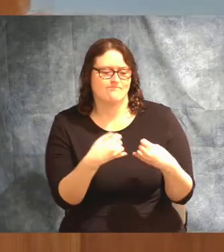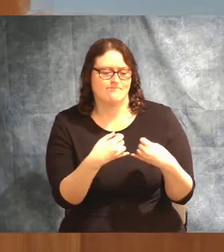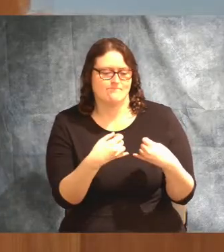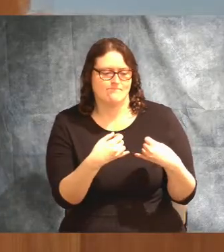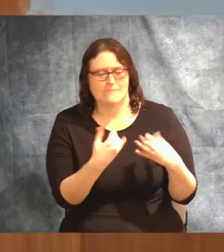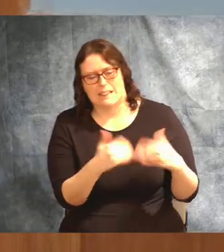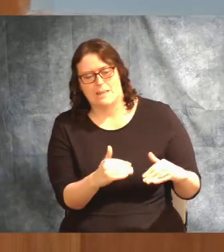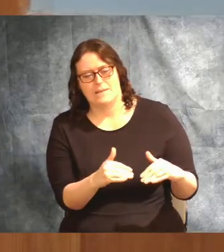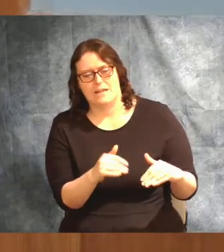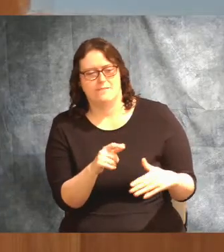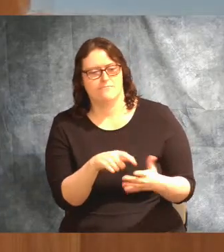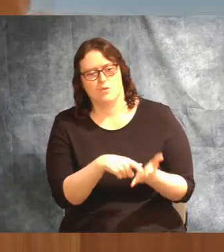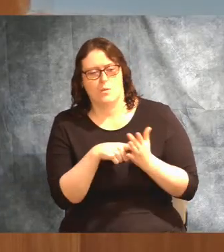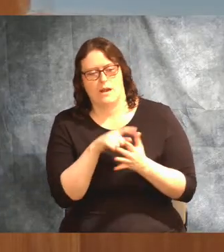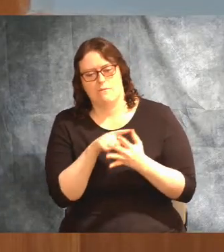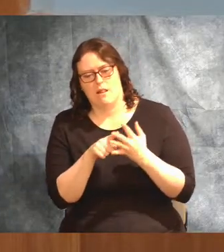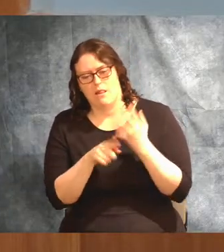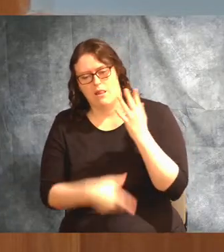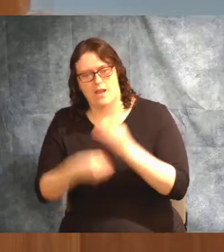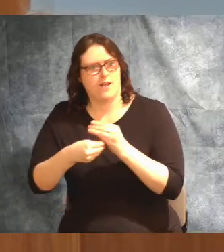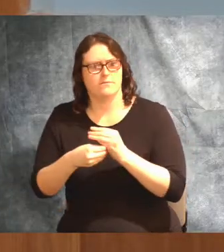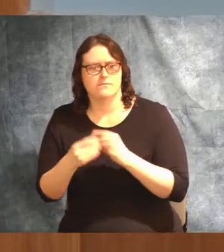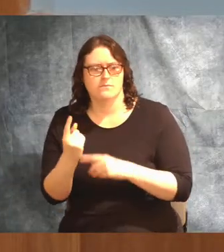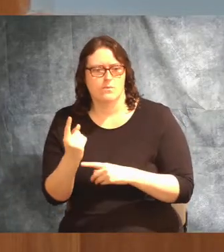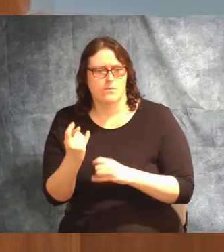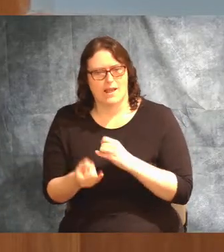If it was because of his association with Lincoln Heights, that's racial as heck. He's